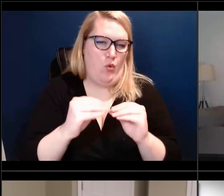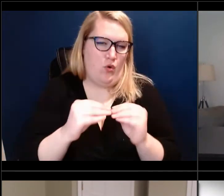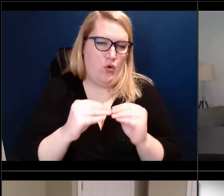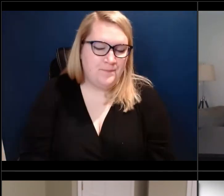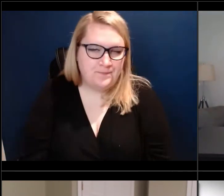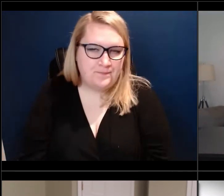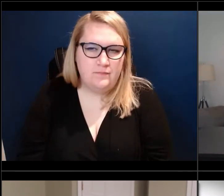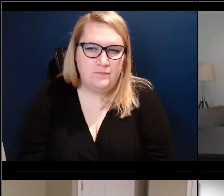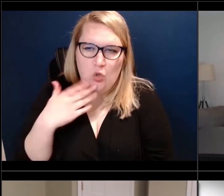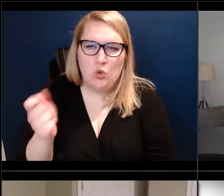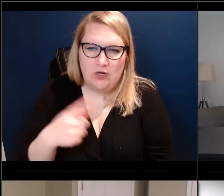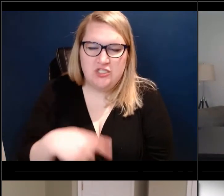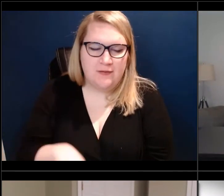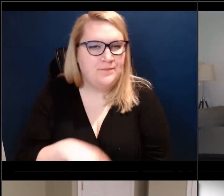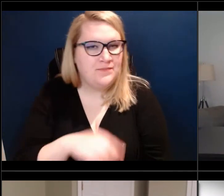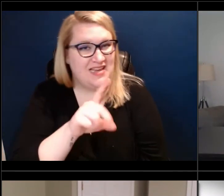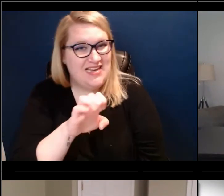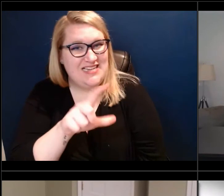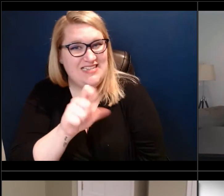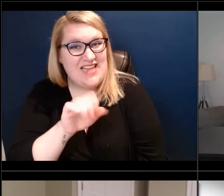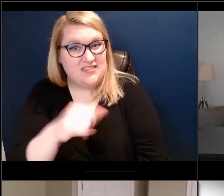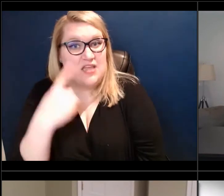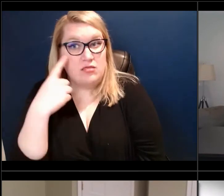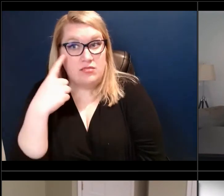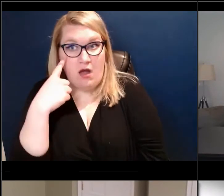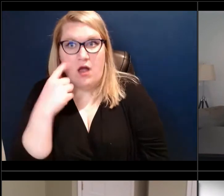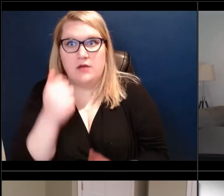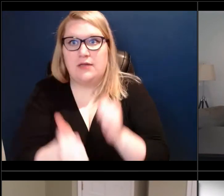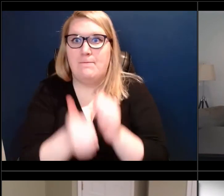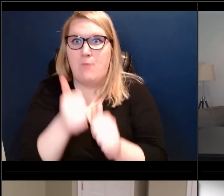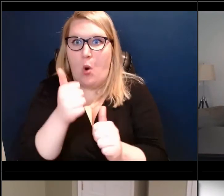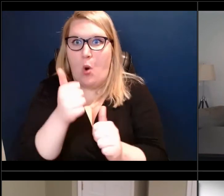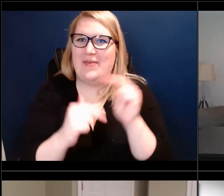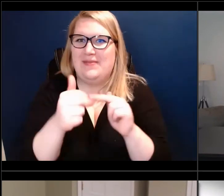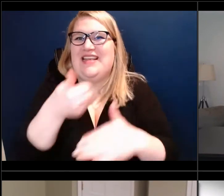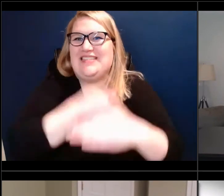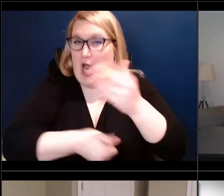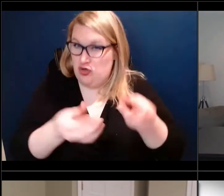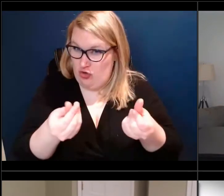[Nicole Bartlett] Well, I think Delsey thought that maybe most of our building is underground. Is that true?